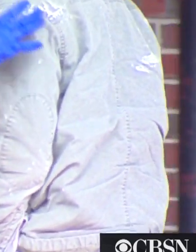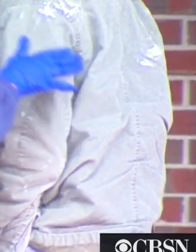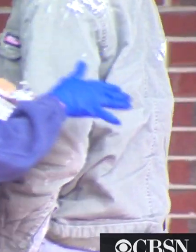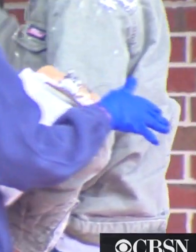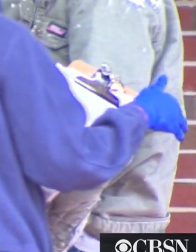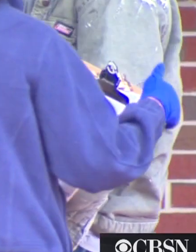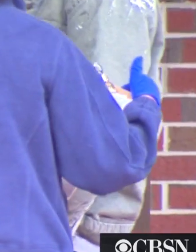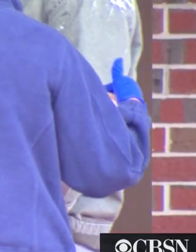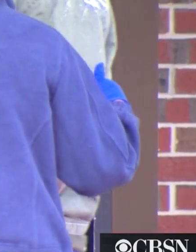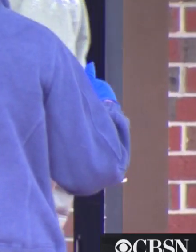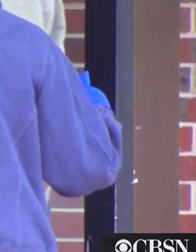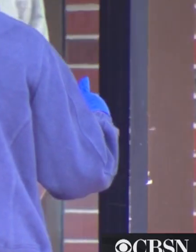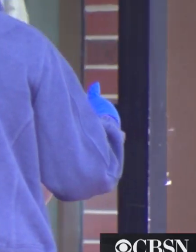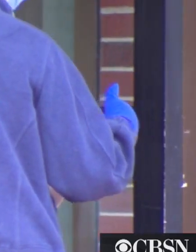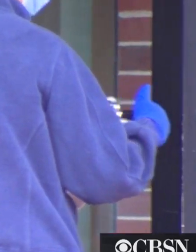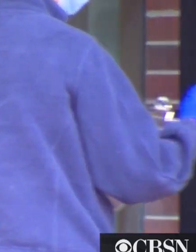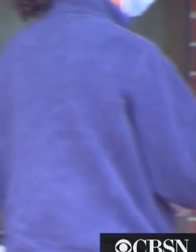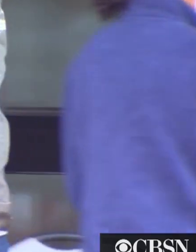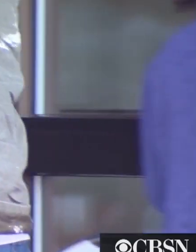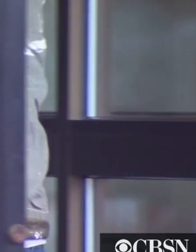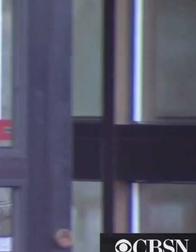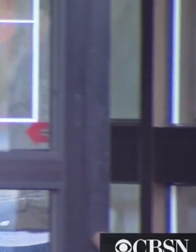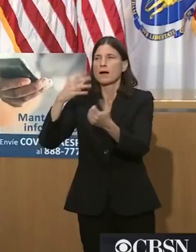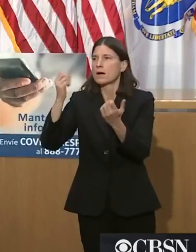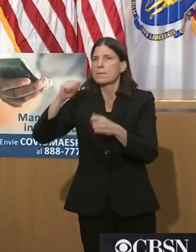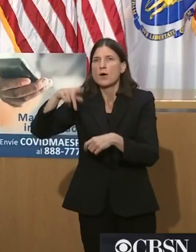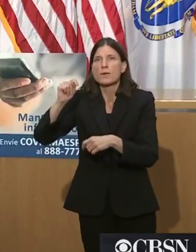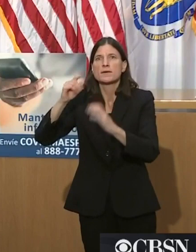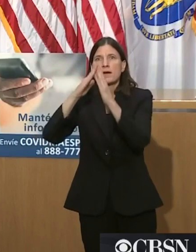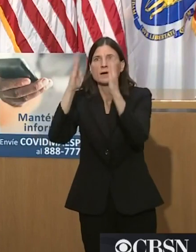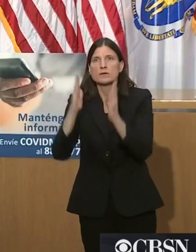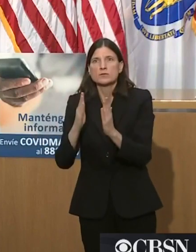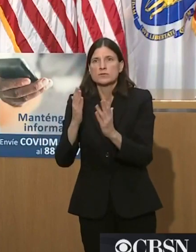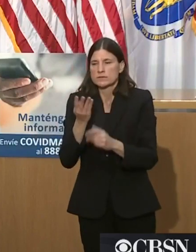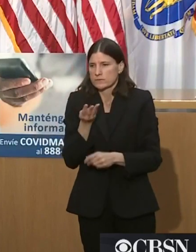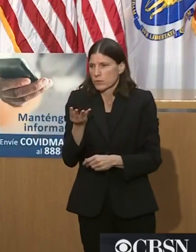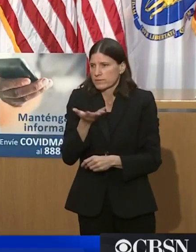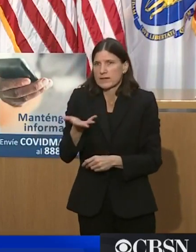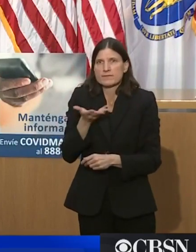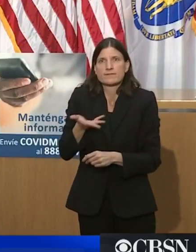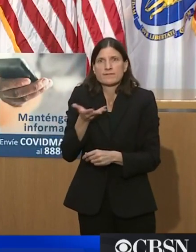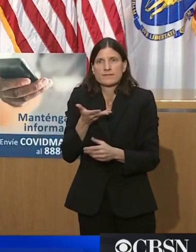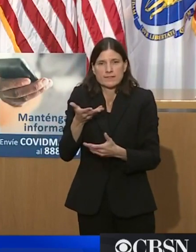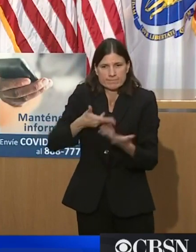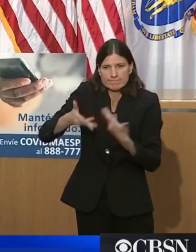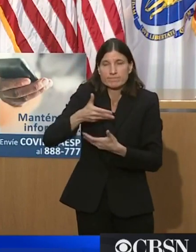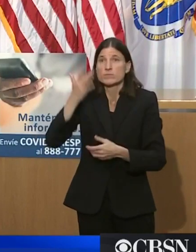VIRUS CAN SPREAD QUICKLY. THIS SENSOR WILL NOW TEST SEVEN DAYS A WEEK SERVING